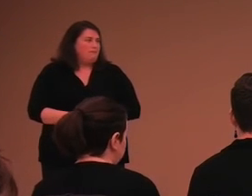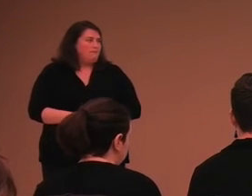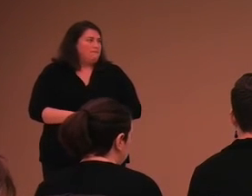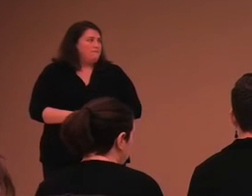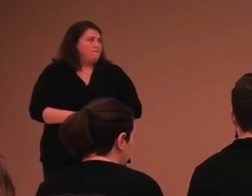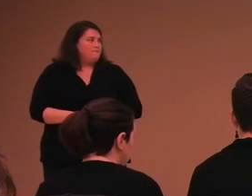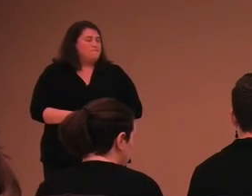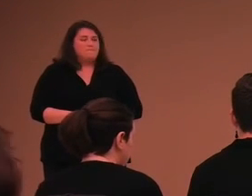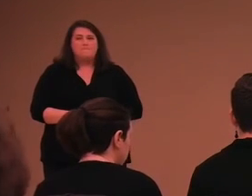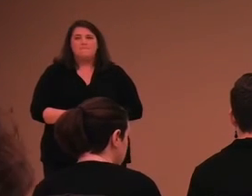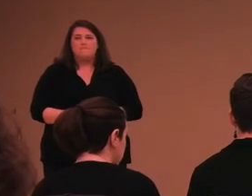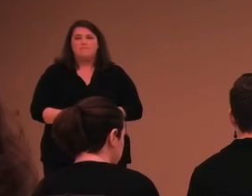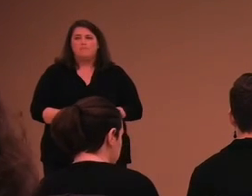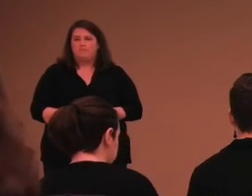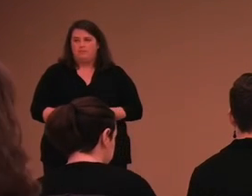Yes, I think